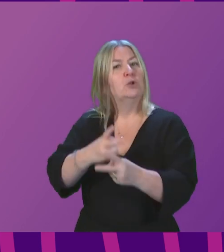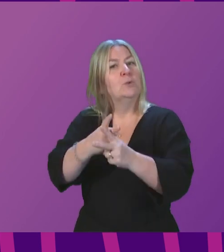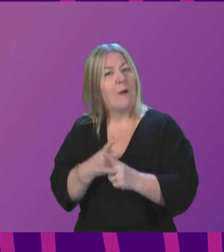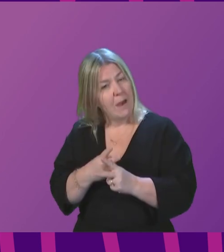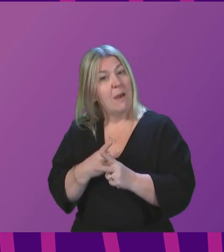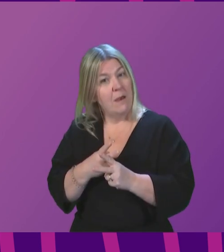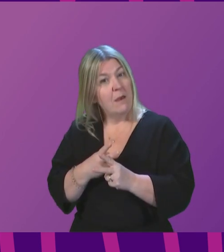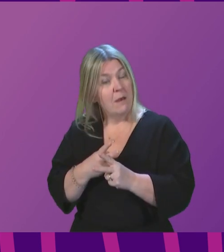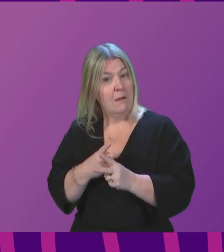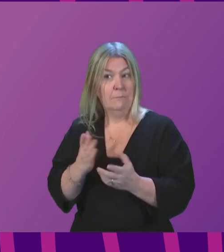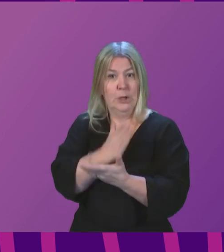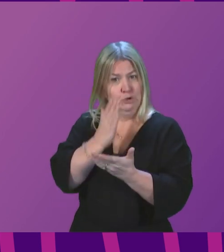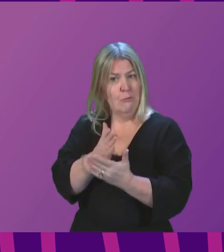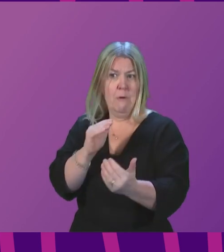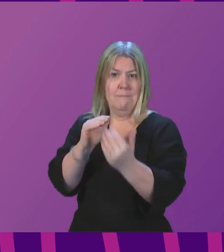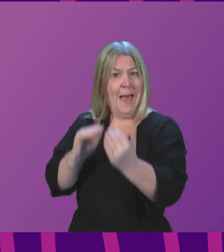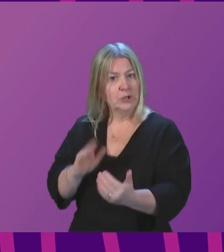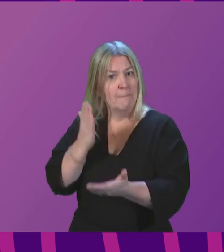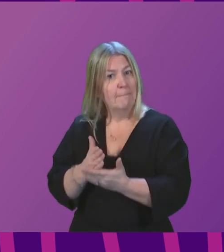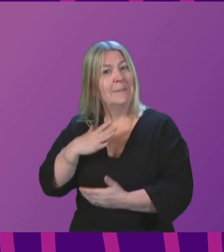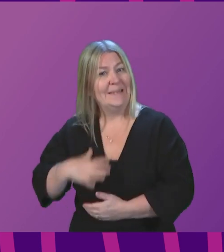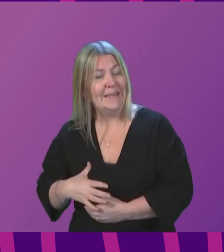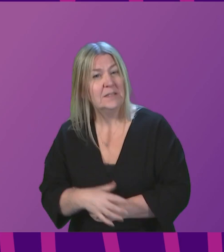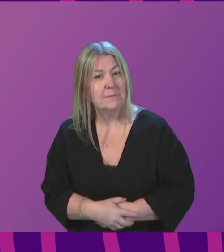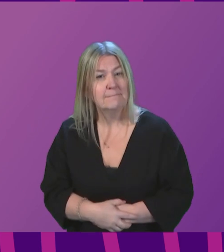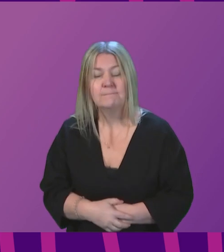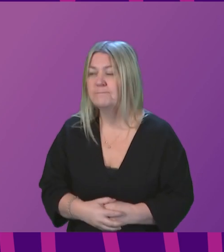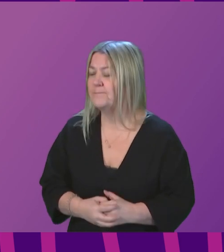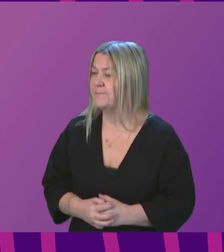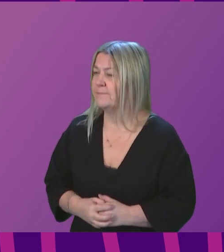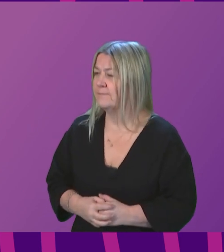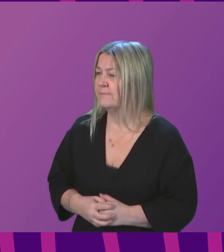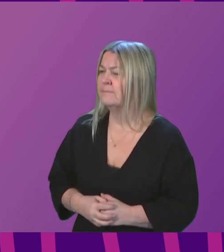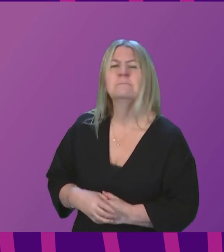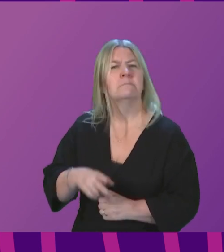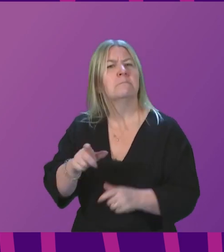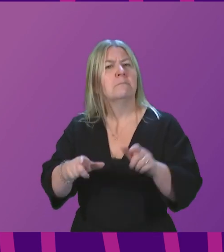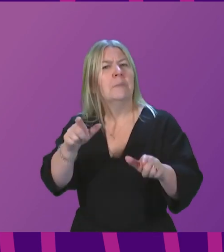First, everybody who is entitled to free personal care should get free personal care.